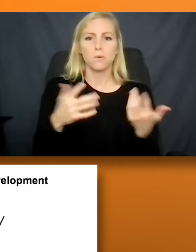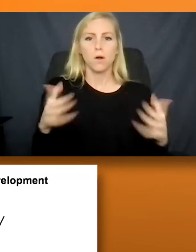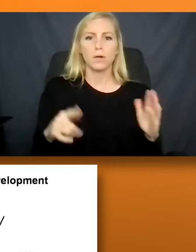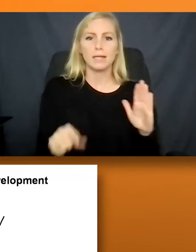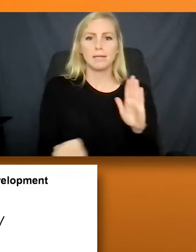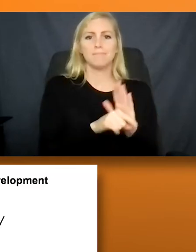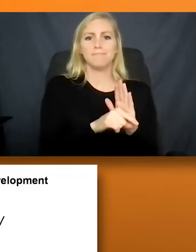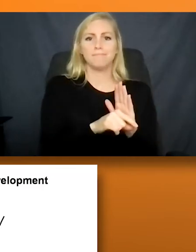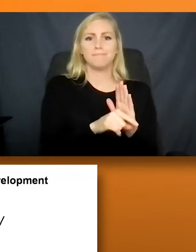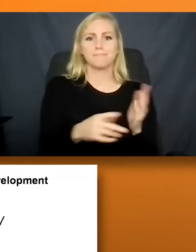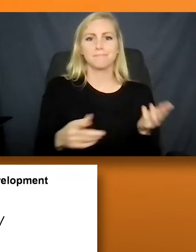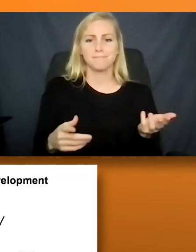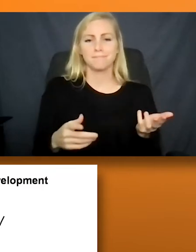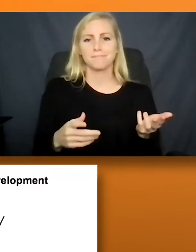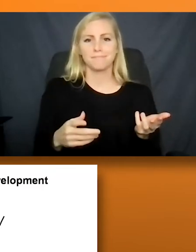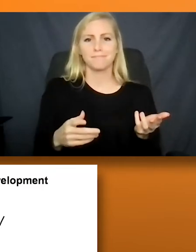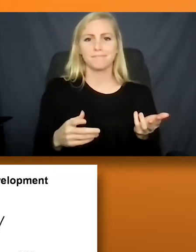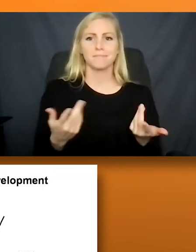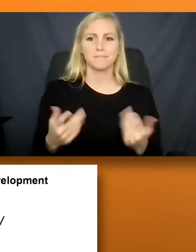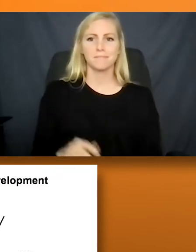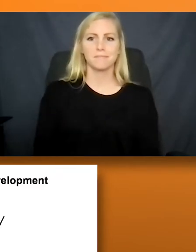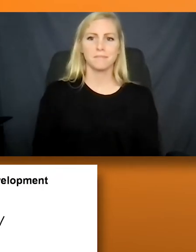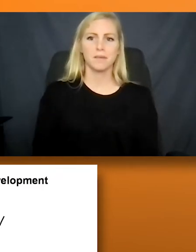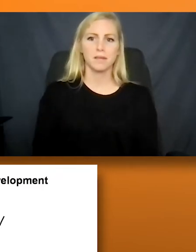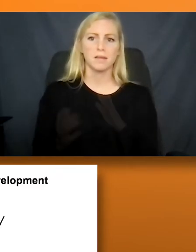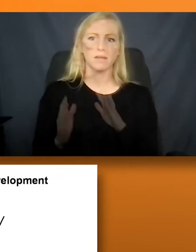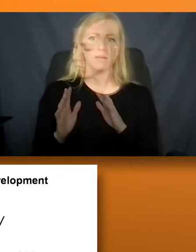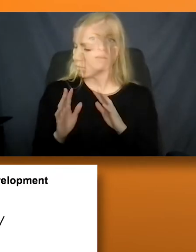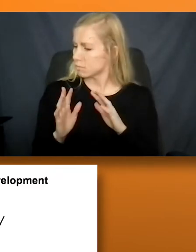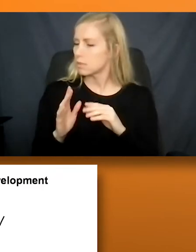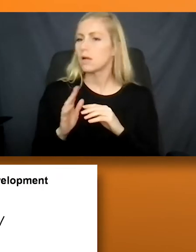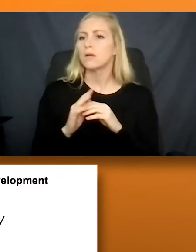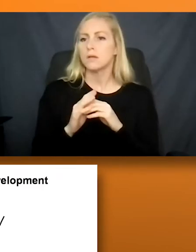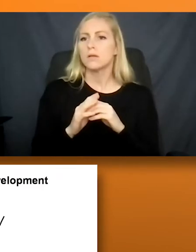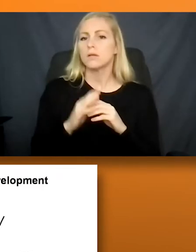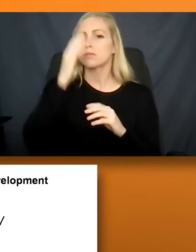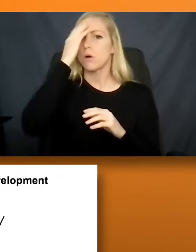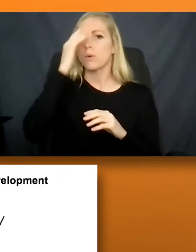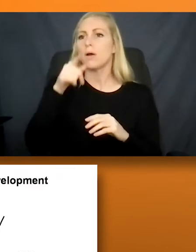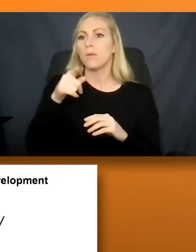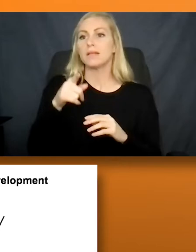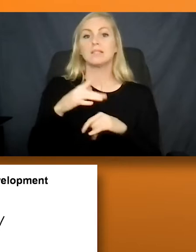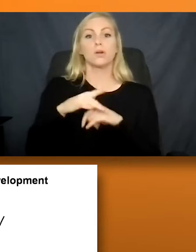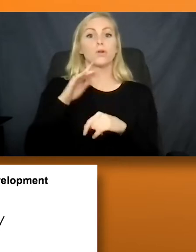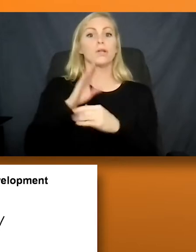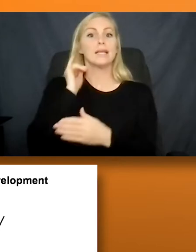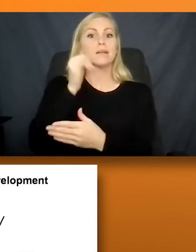And we do... had a thought but it left me. We do know that this is where early intervention